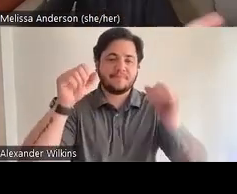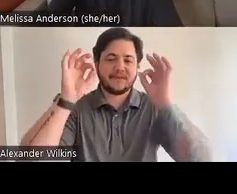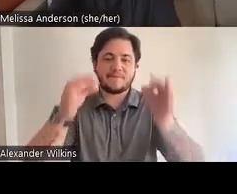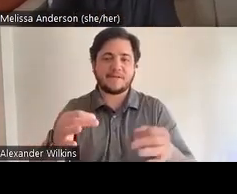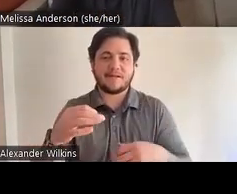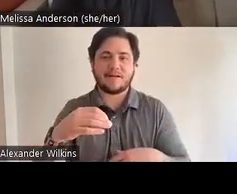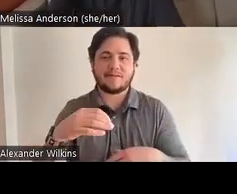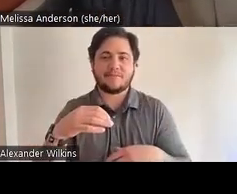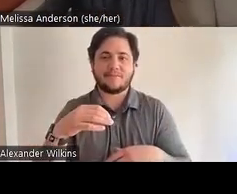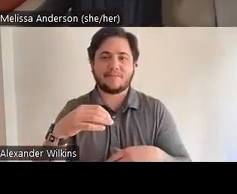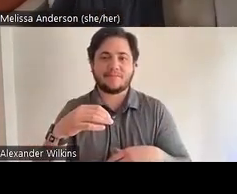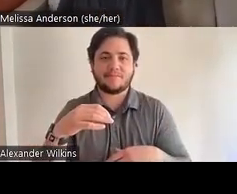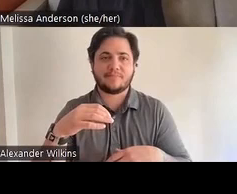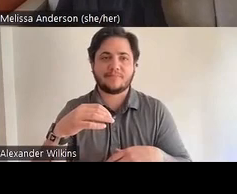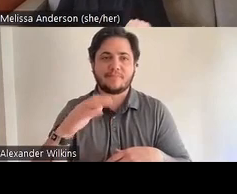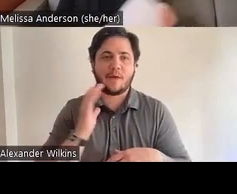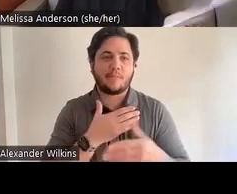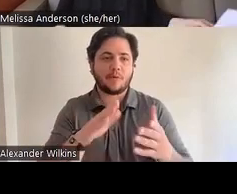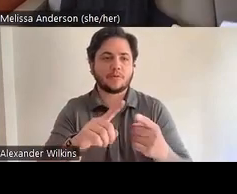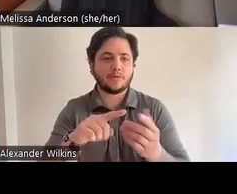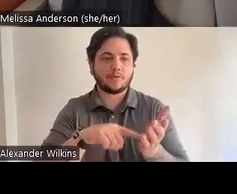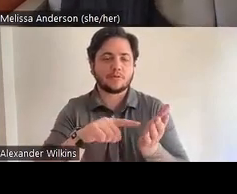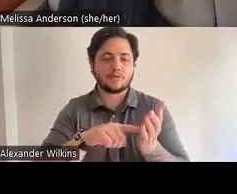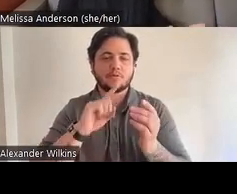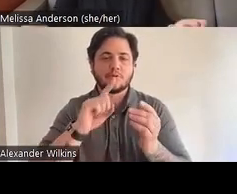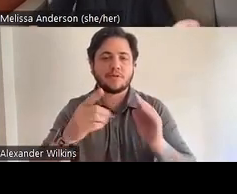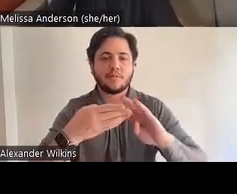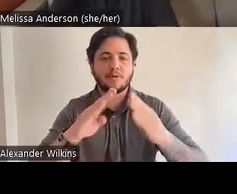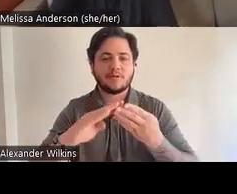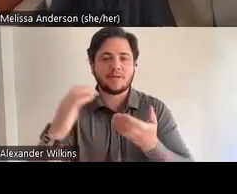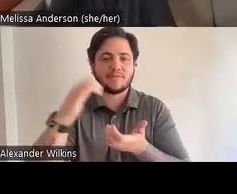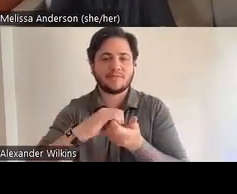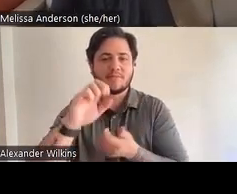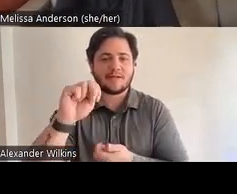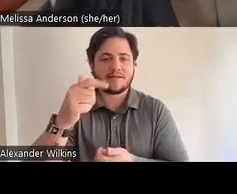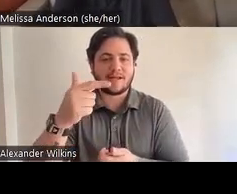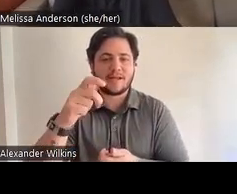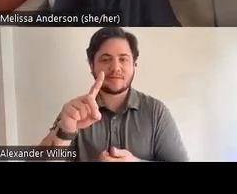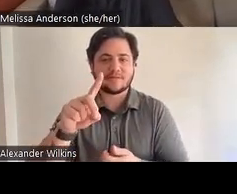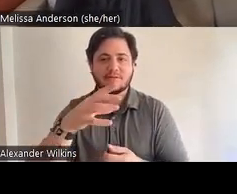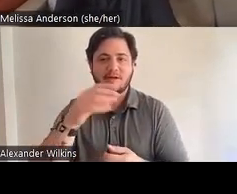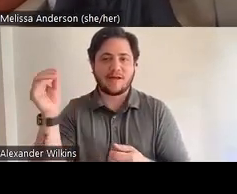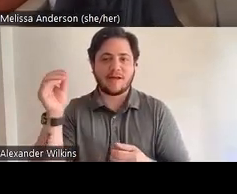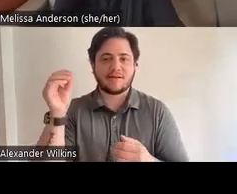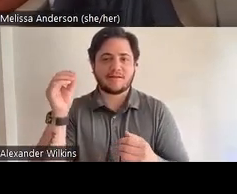Go ahead, Alex. Definitely, I appreciate you saying that because it's really it has been